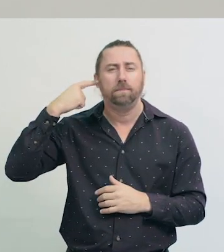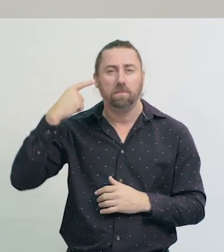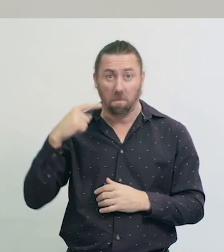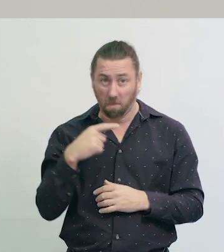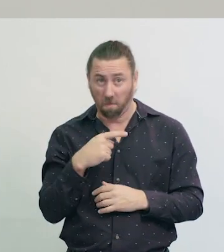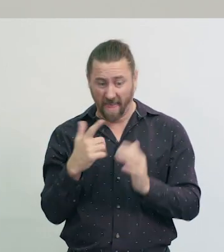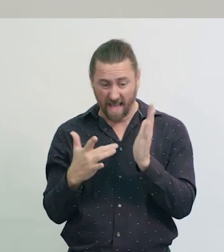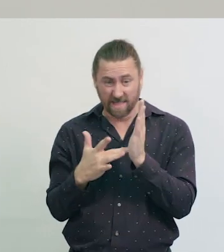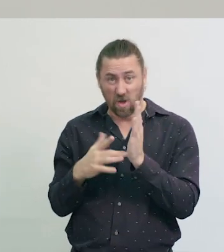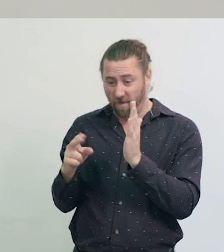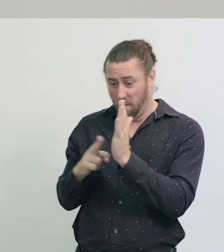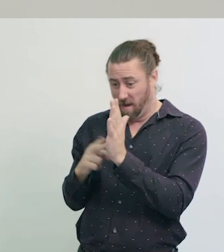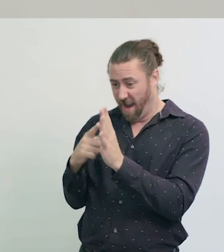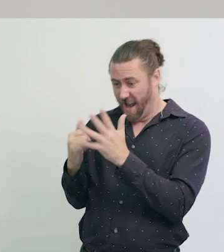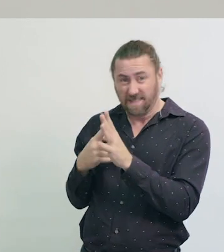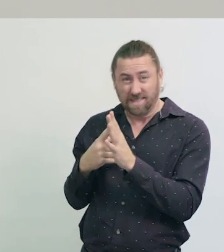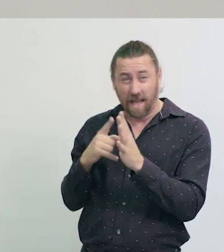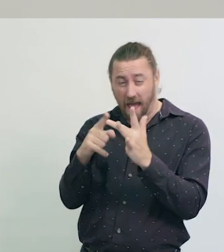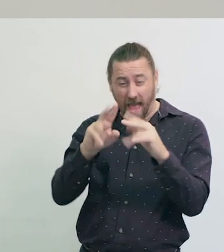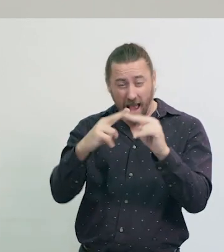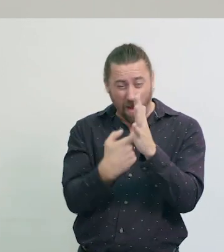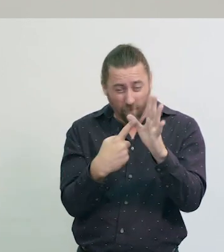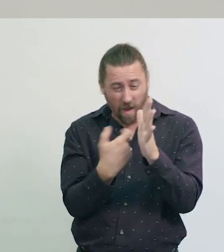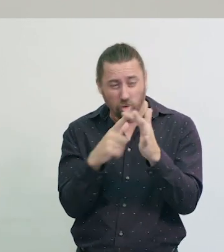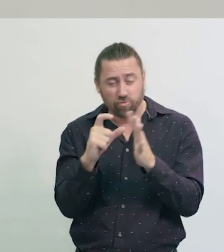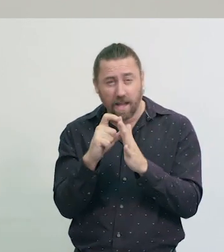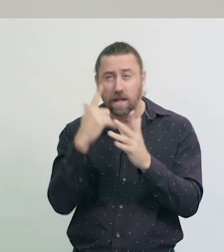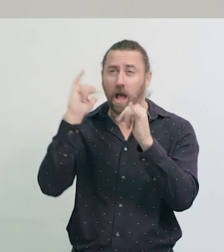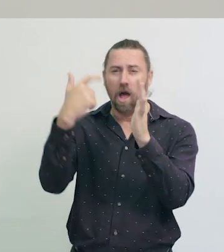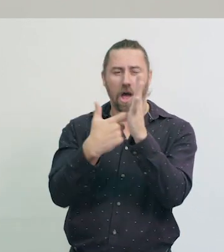of the technology that NASA used to measure the temperature of the stars.